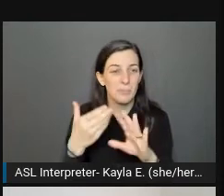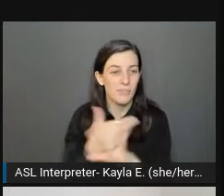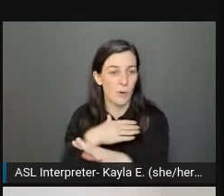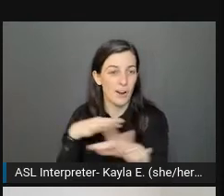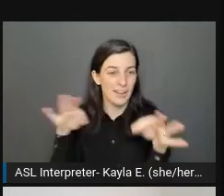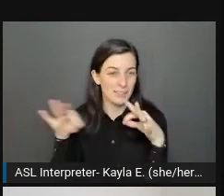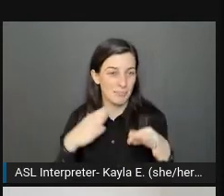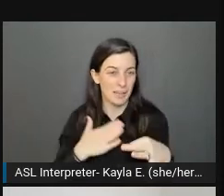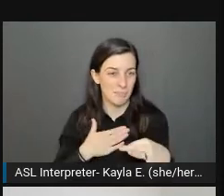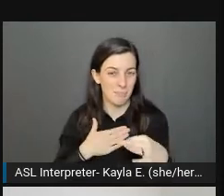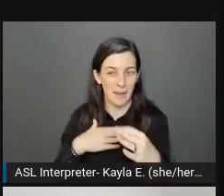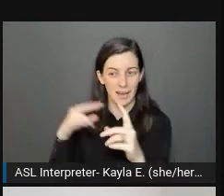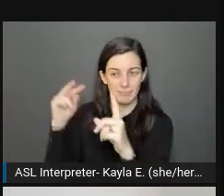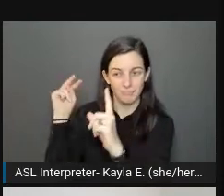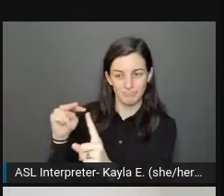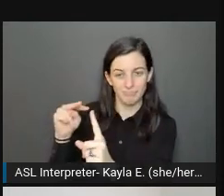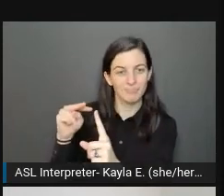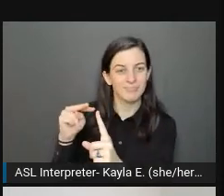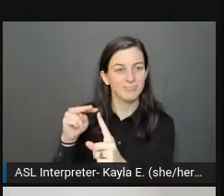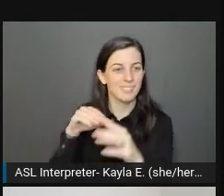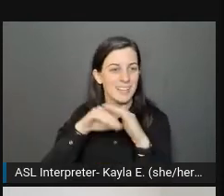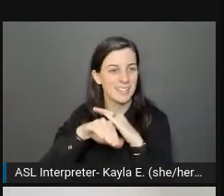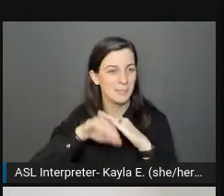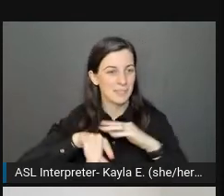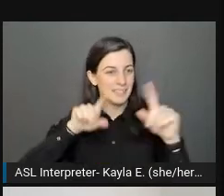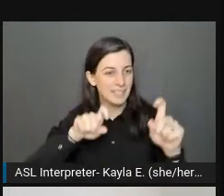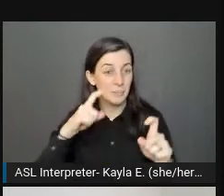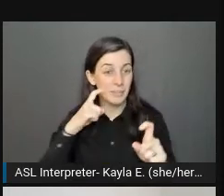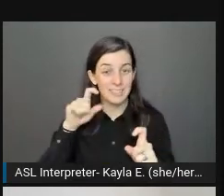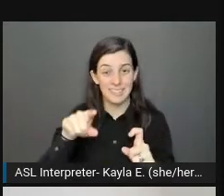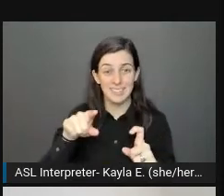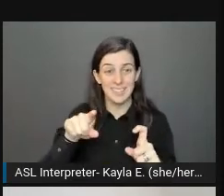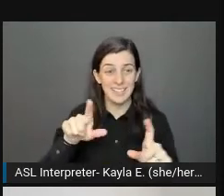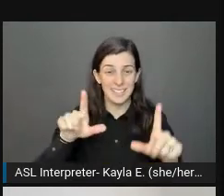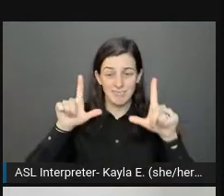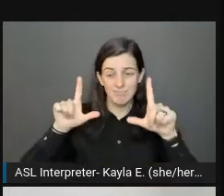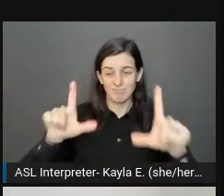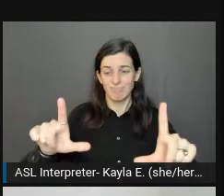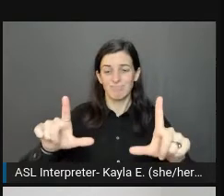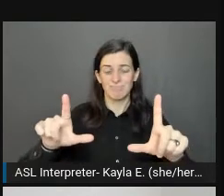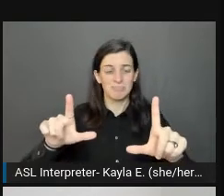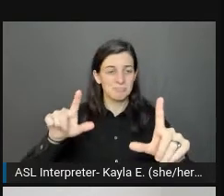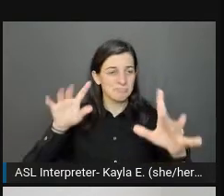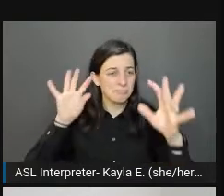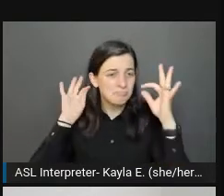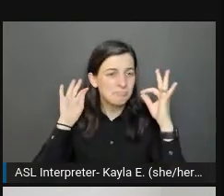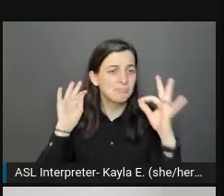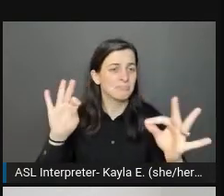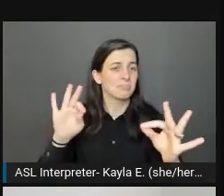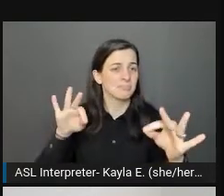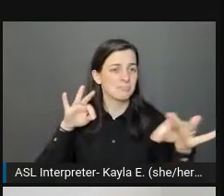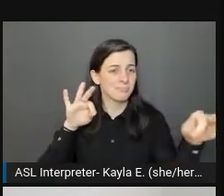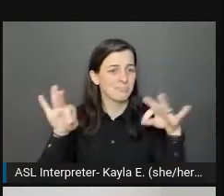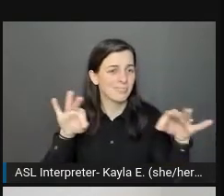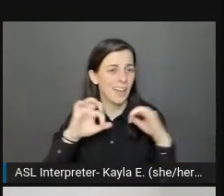on accessibility testing because it frames how I view the world